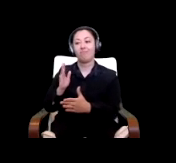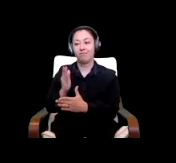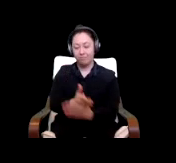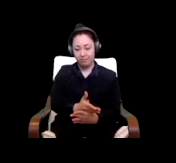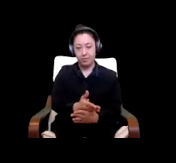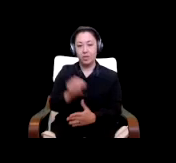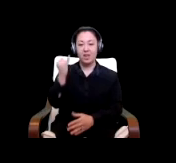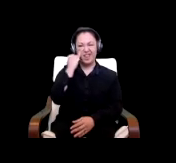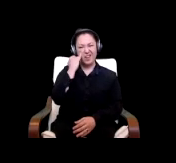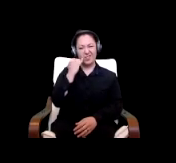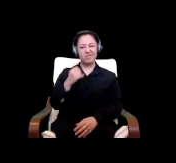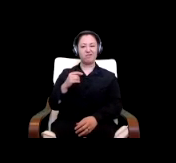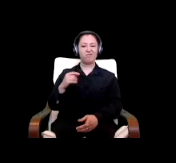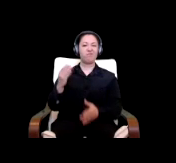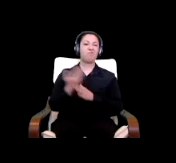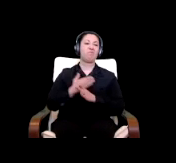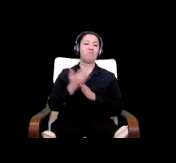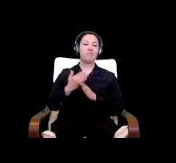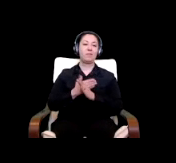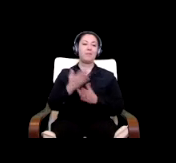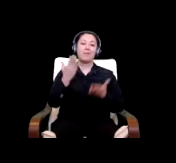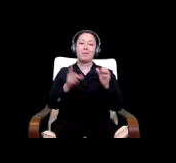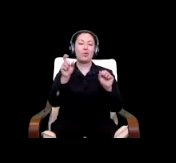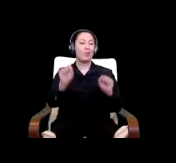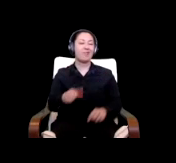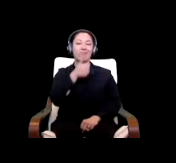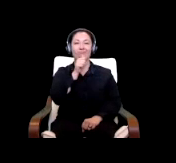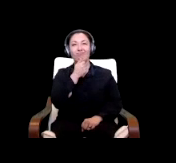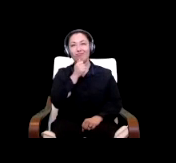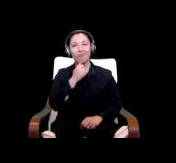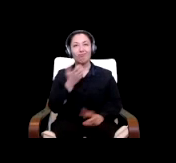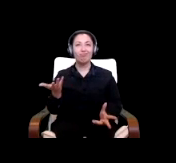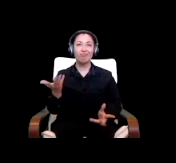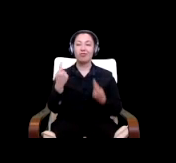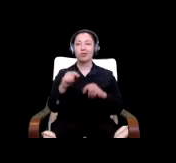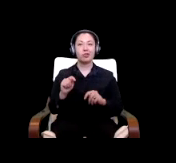is that something we can tolerate and maybe try to work with in a more supportive way